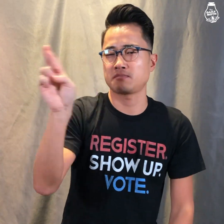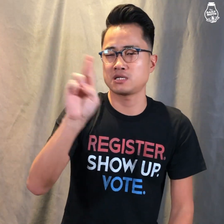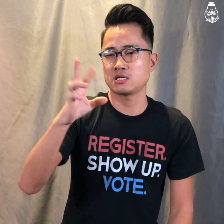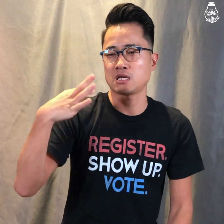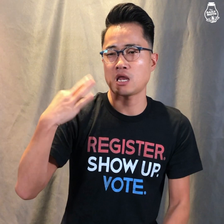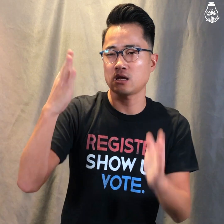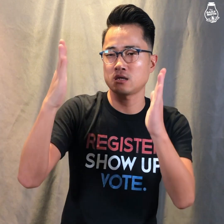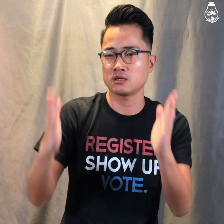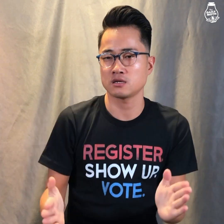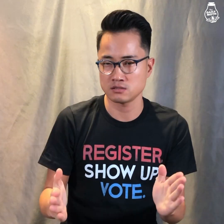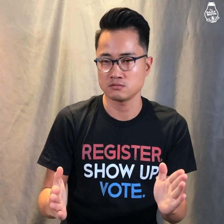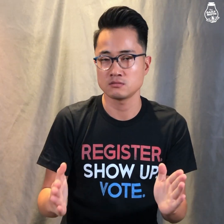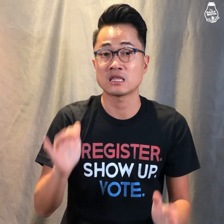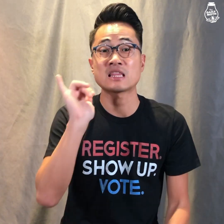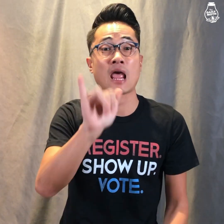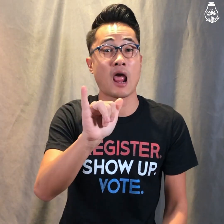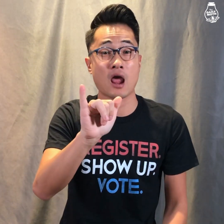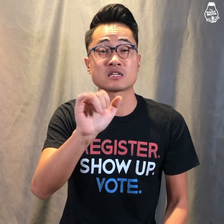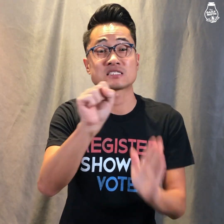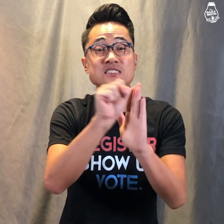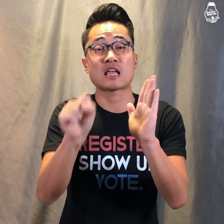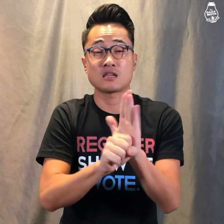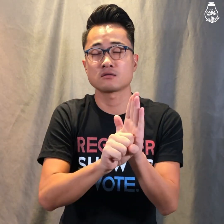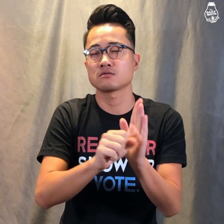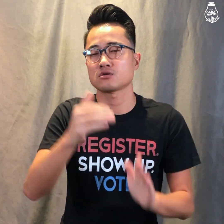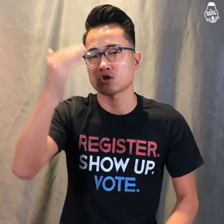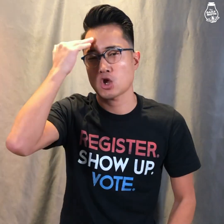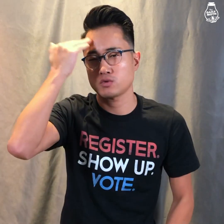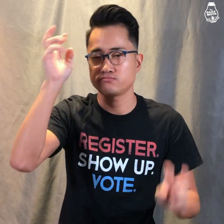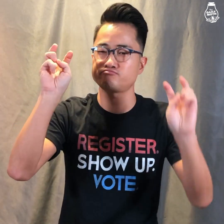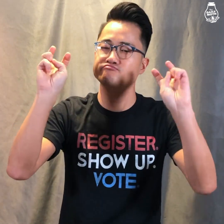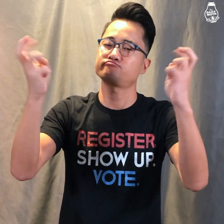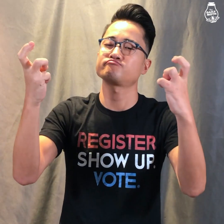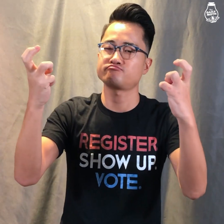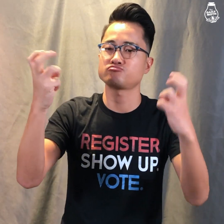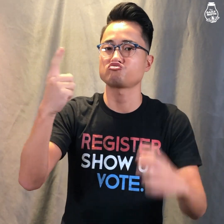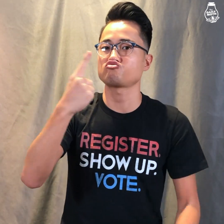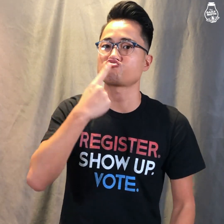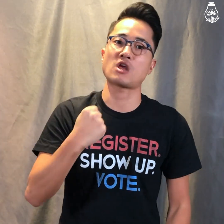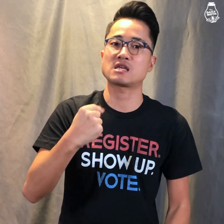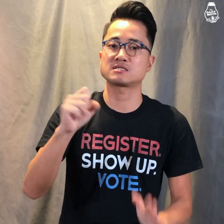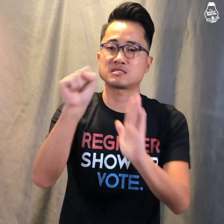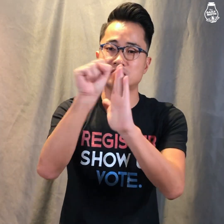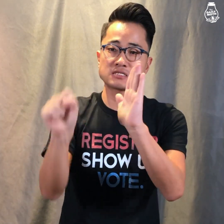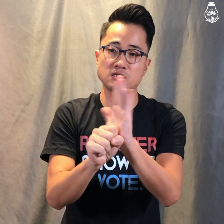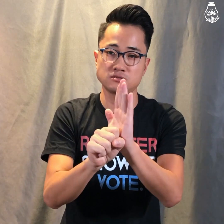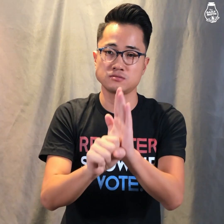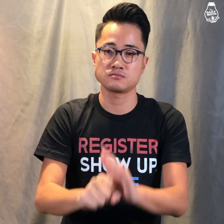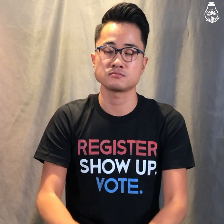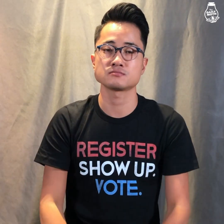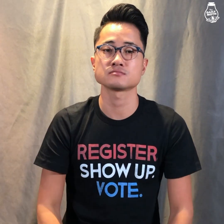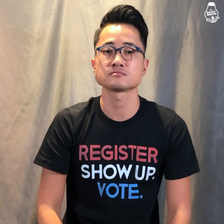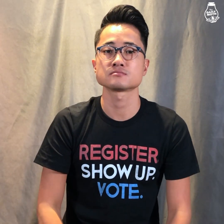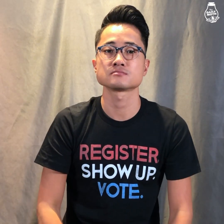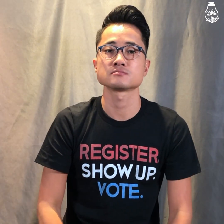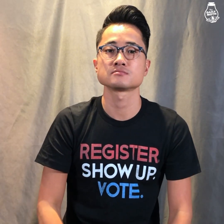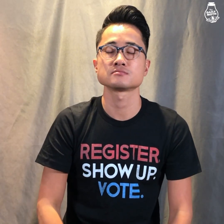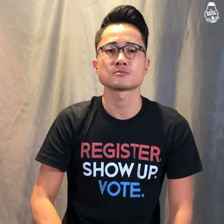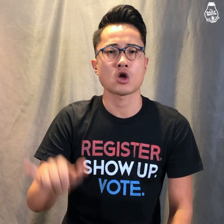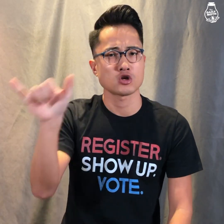for a Republican candidate, these states are known as "red" states.